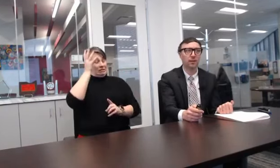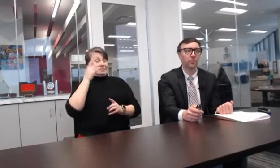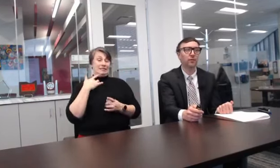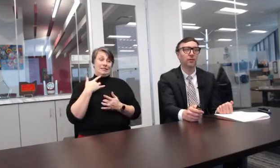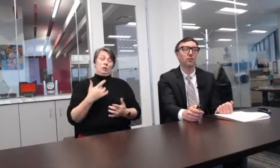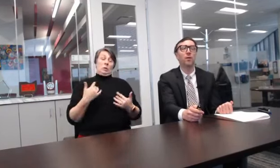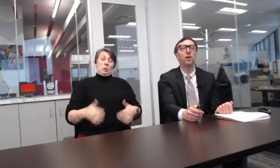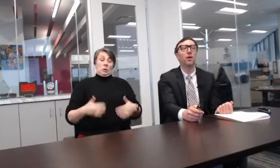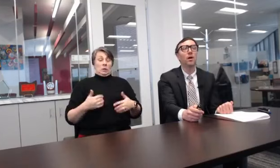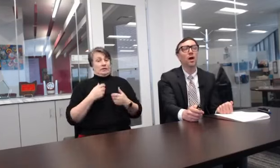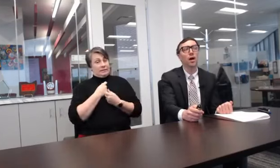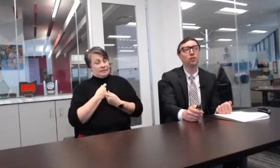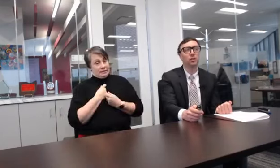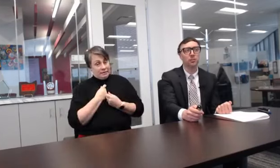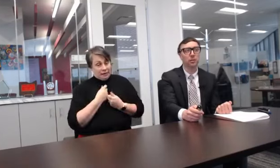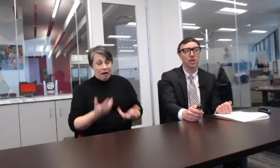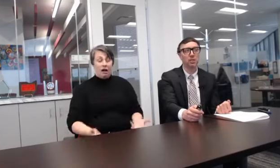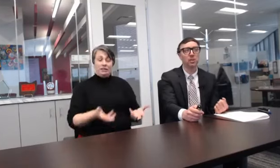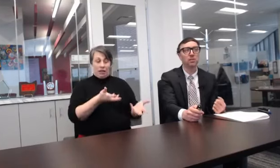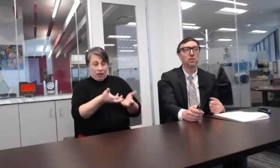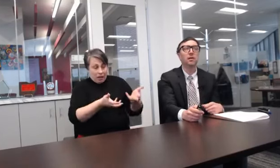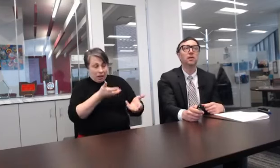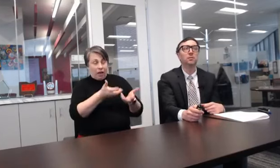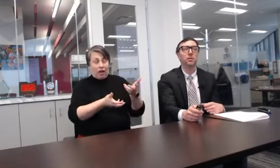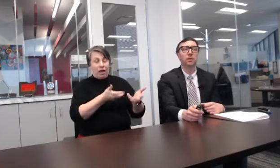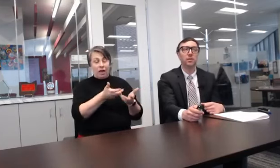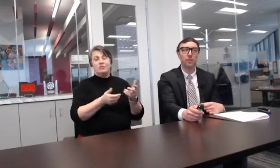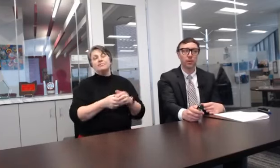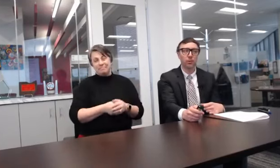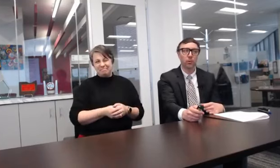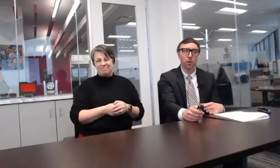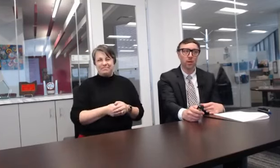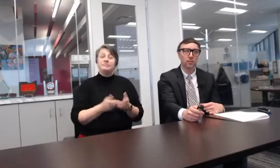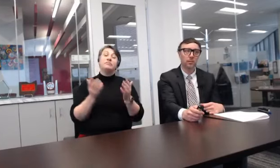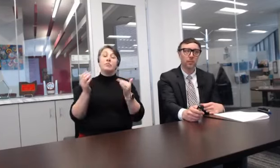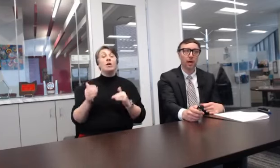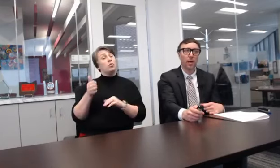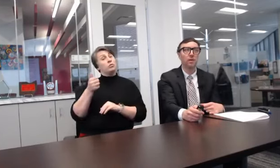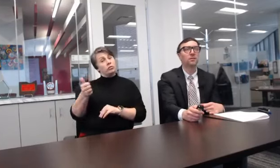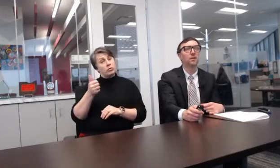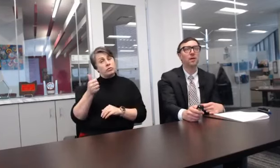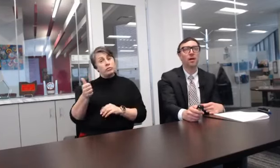caring for their loved one. Transportation, specialized medical equipment and supplies,